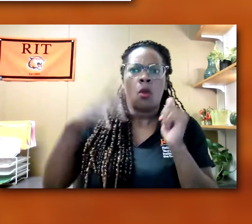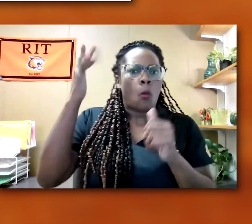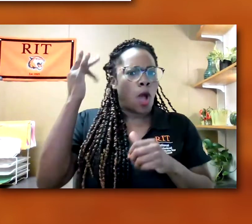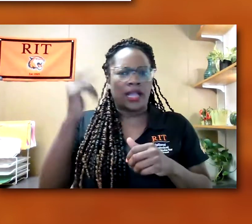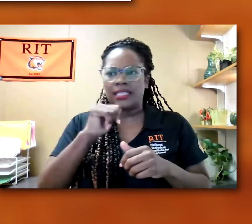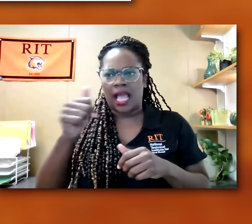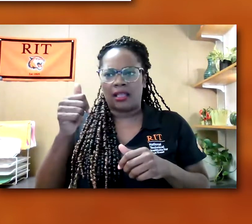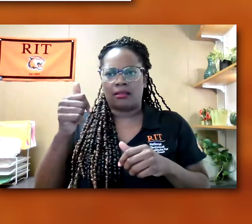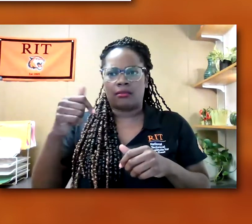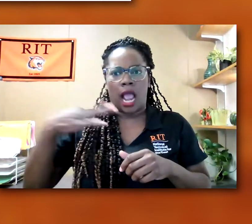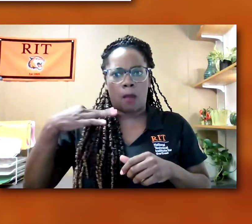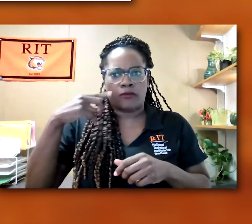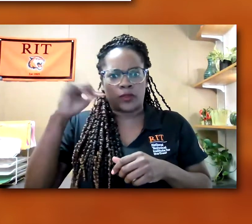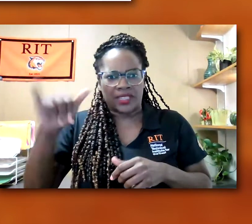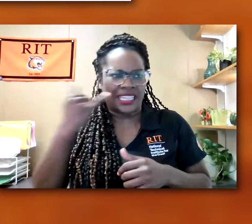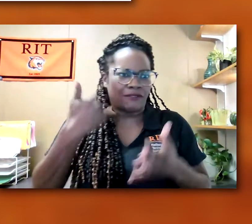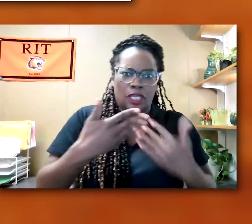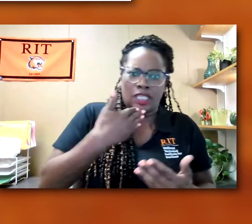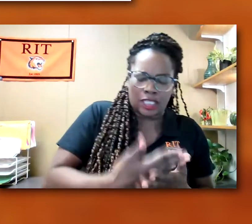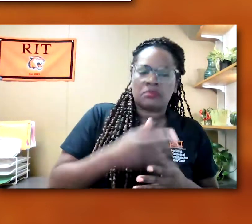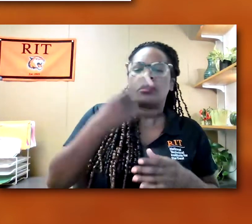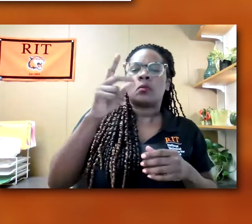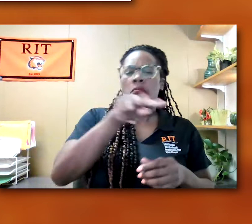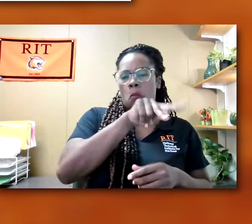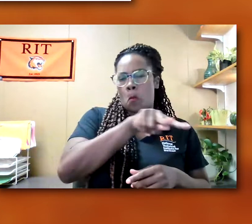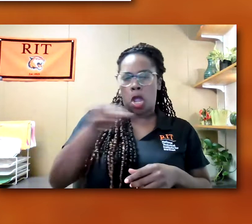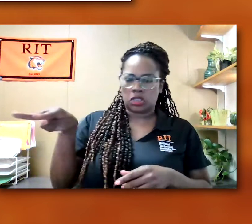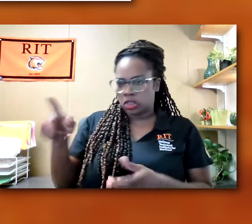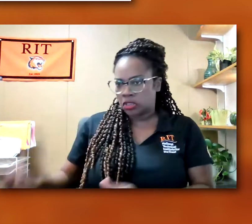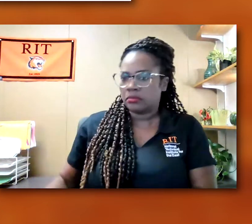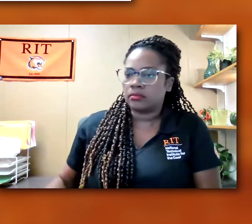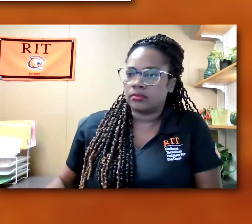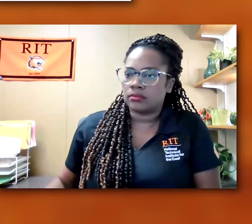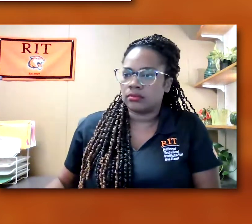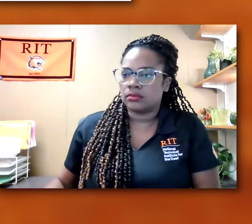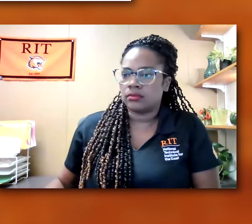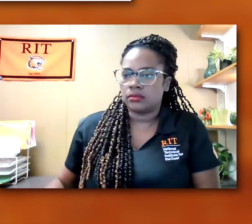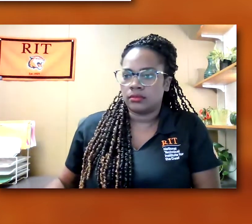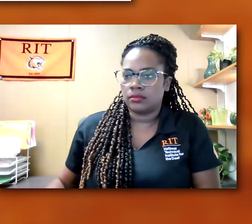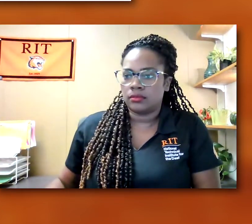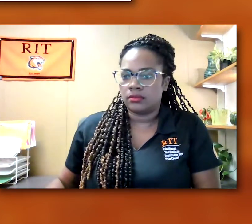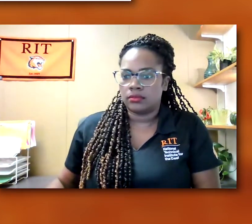or which ones you think are not so great for an egg drop. So we're gonna watch them all and decide